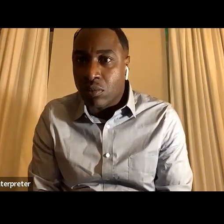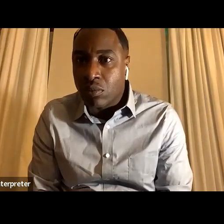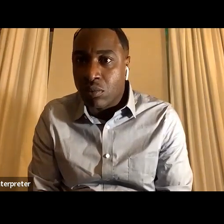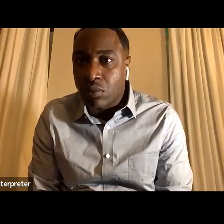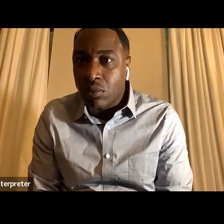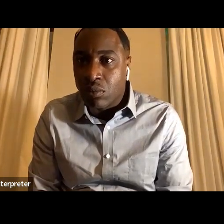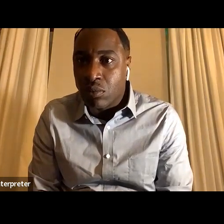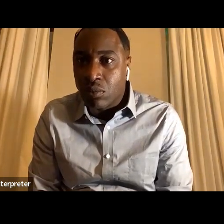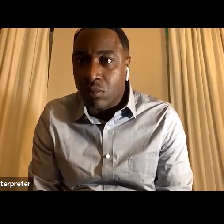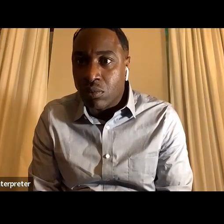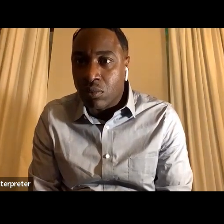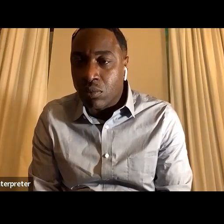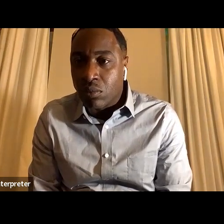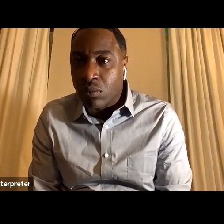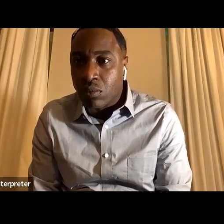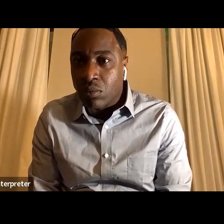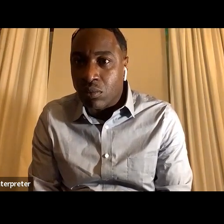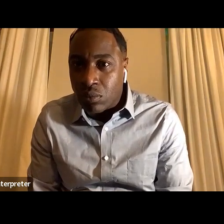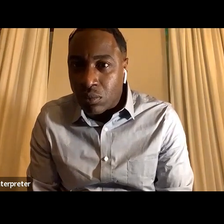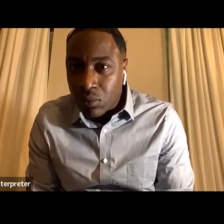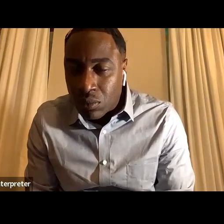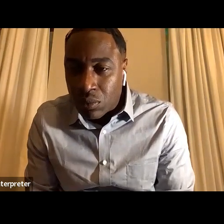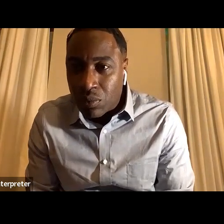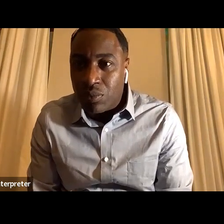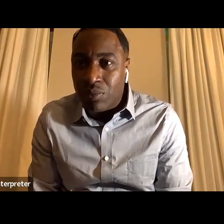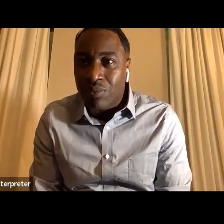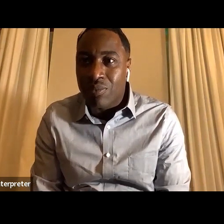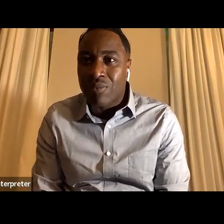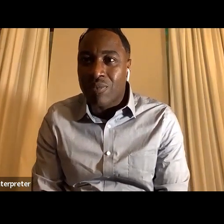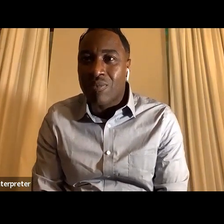I like I like working with paint as well.